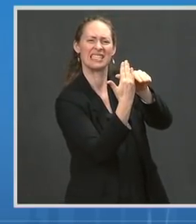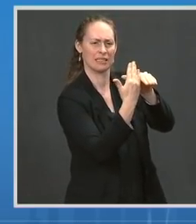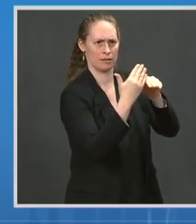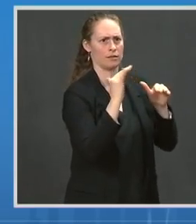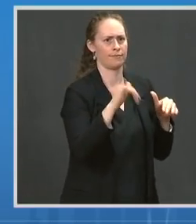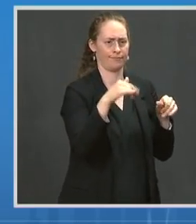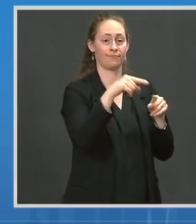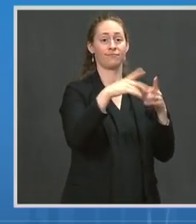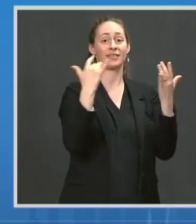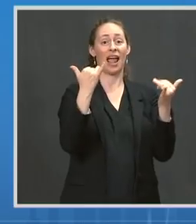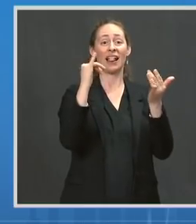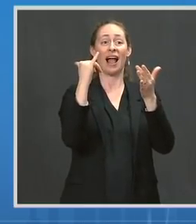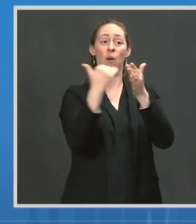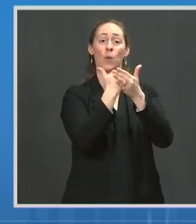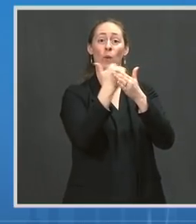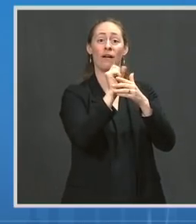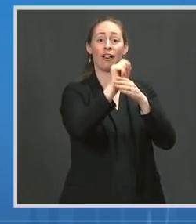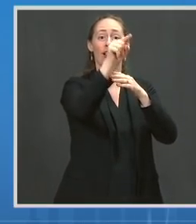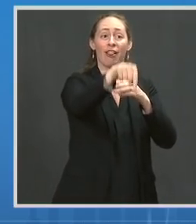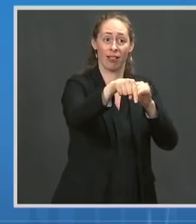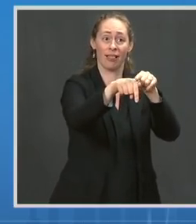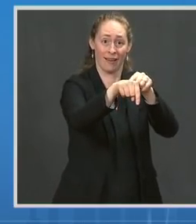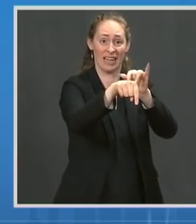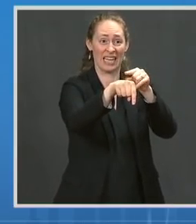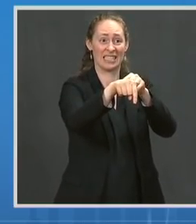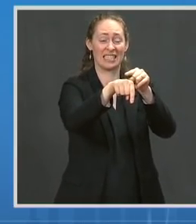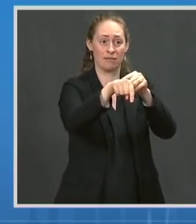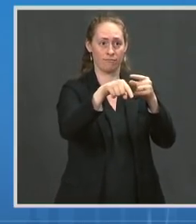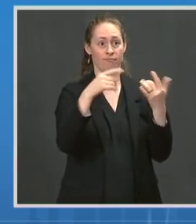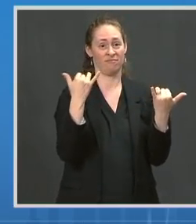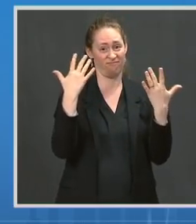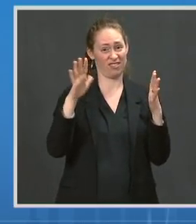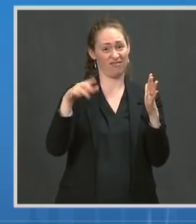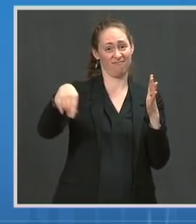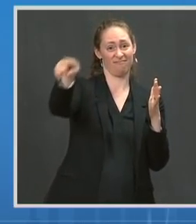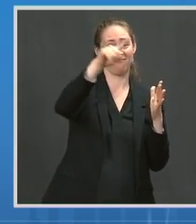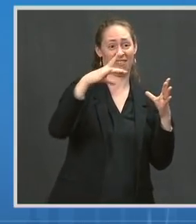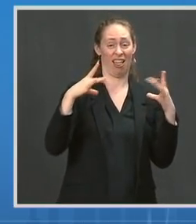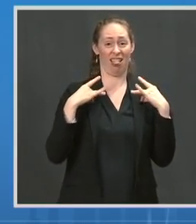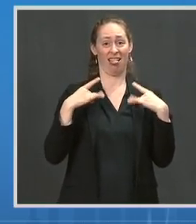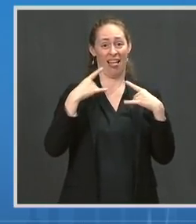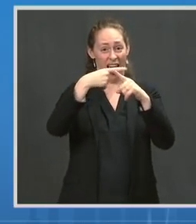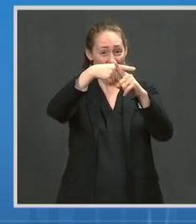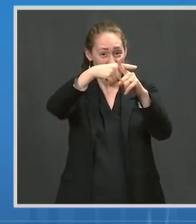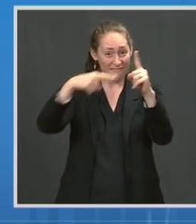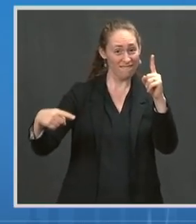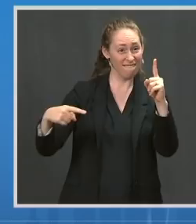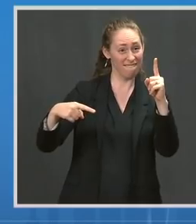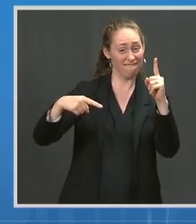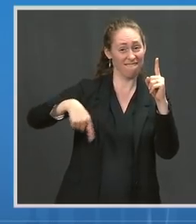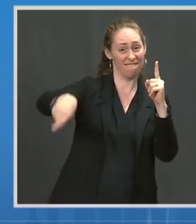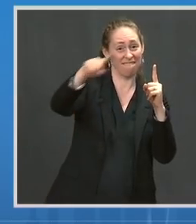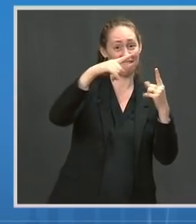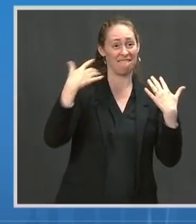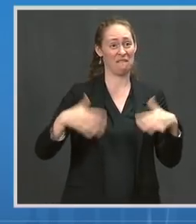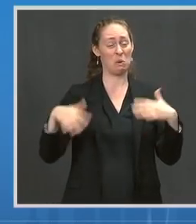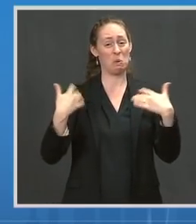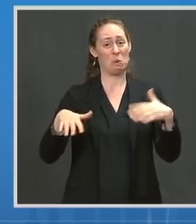for nearly half of all COVID-19 cases in the United States, and we need more capacity in our public health system